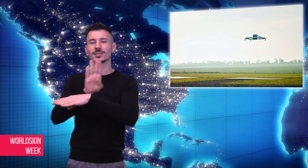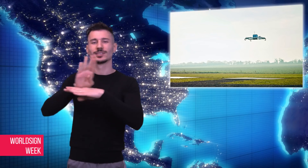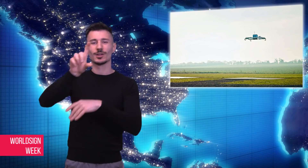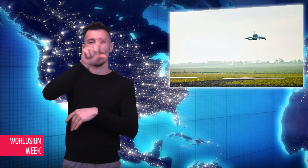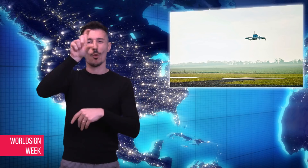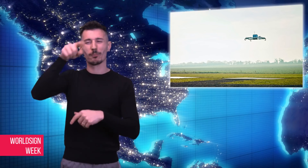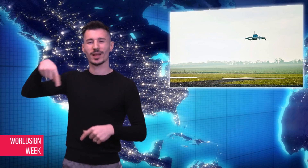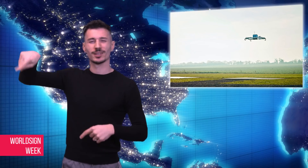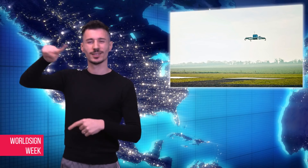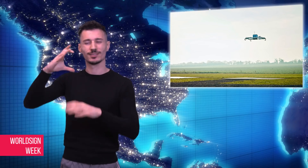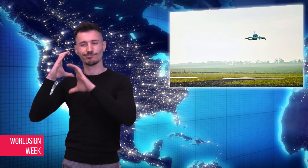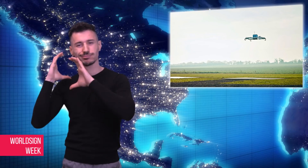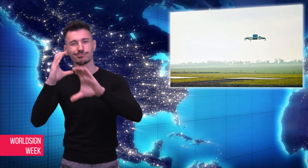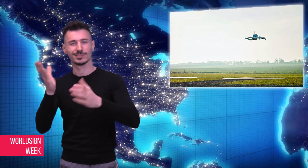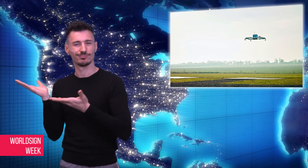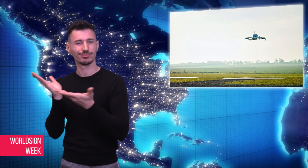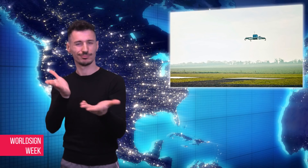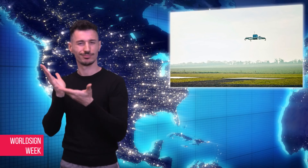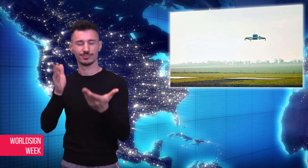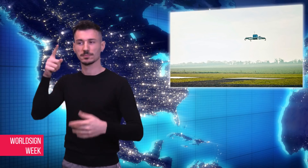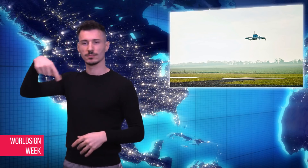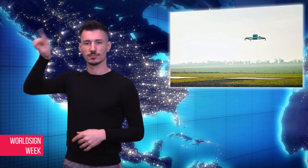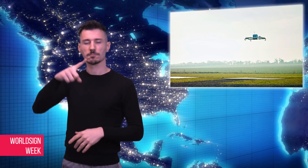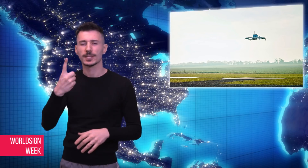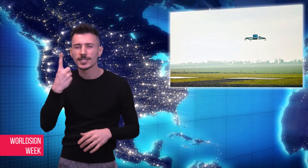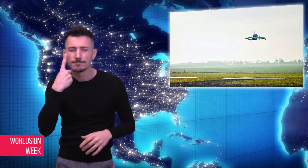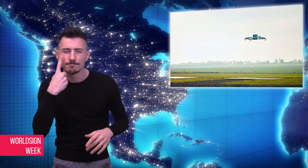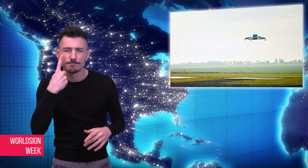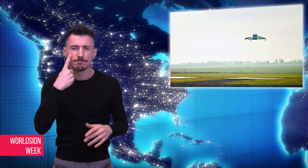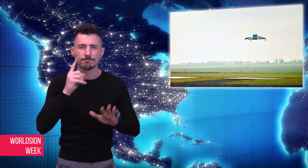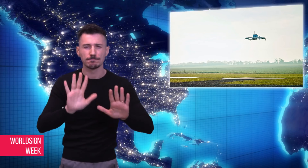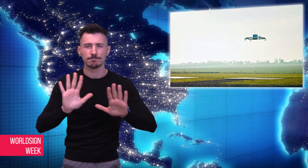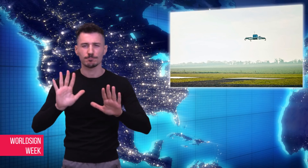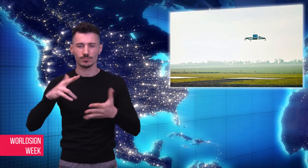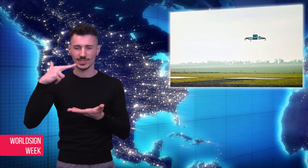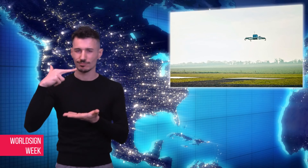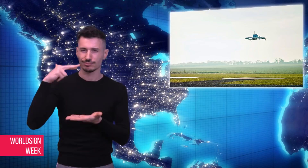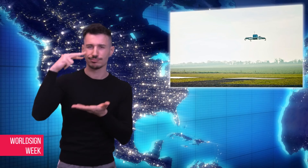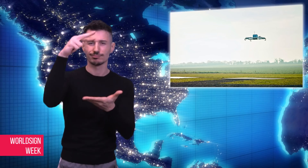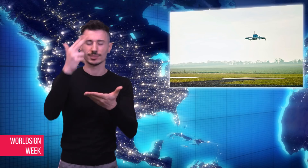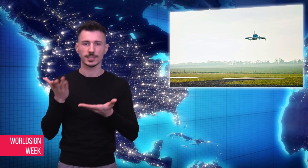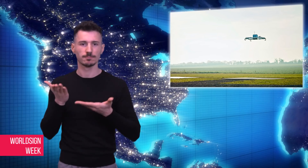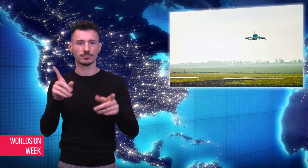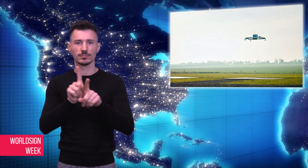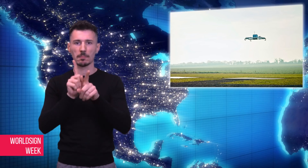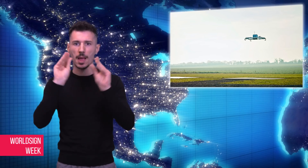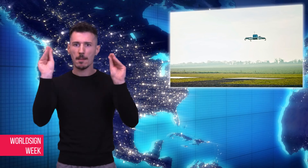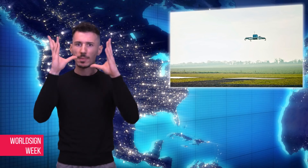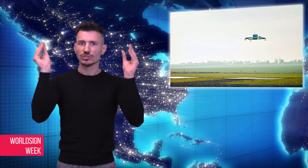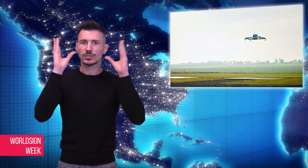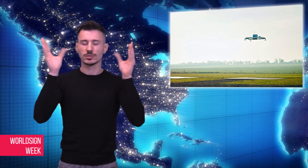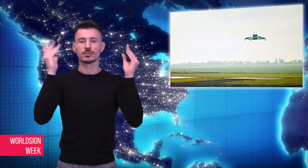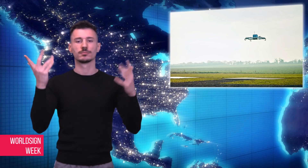currently testing use of drones in the delivery of emergency